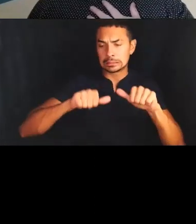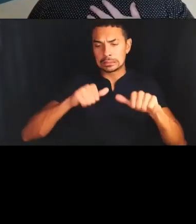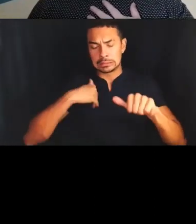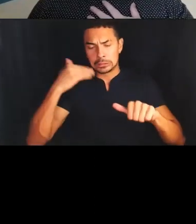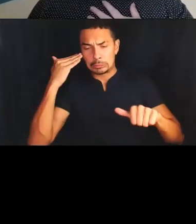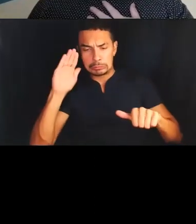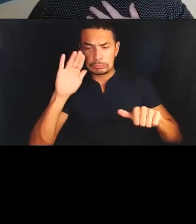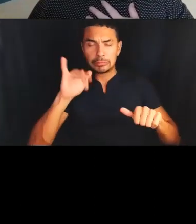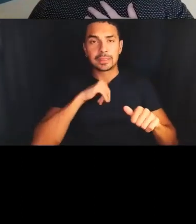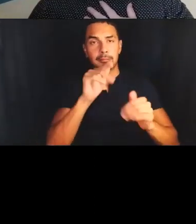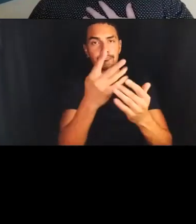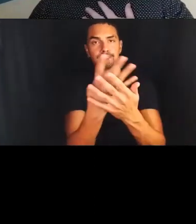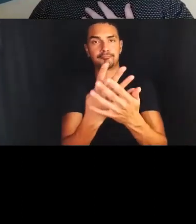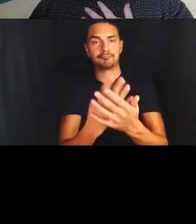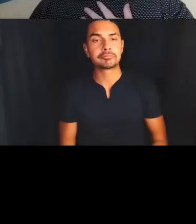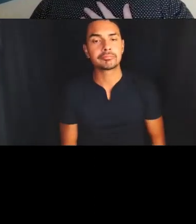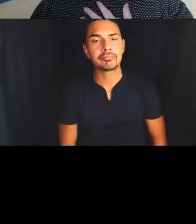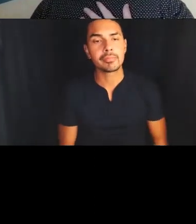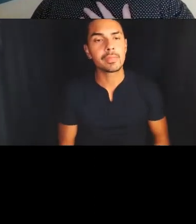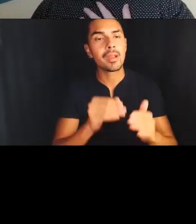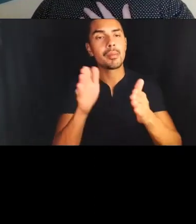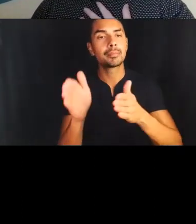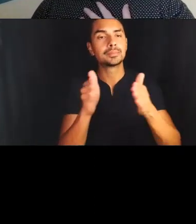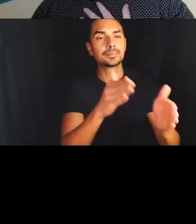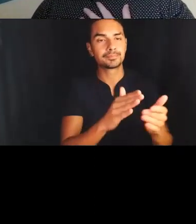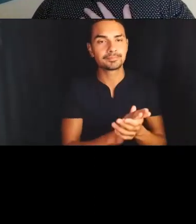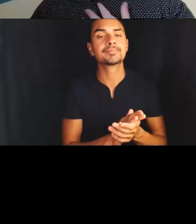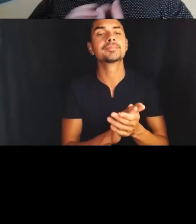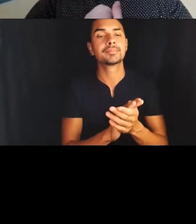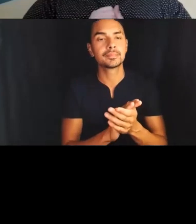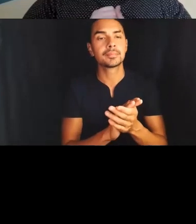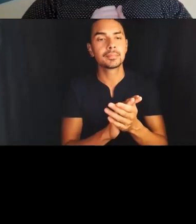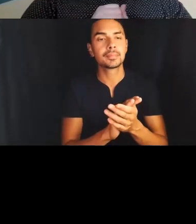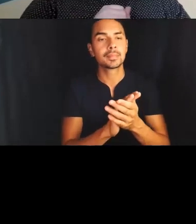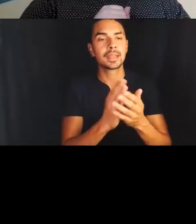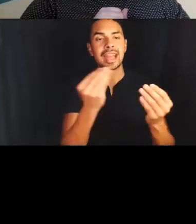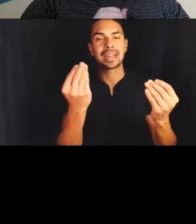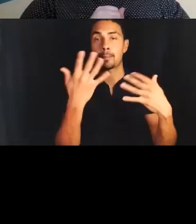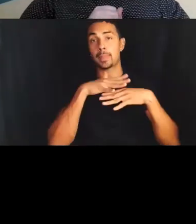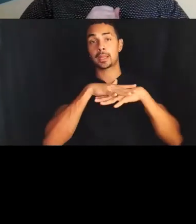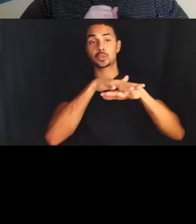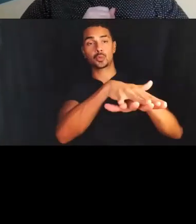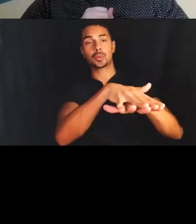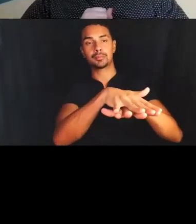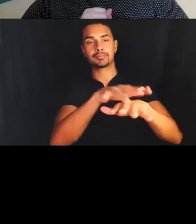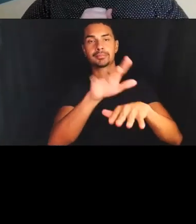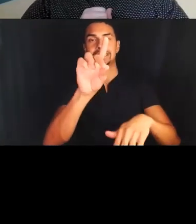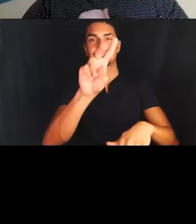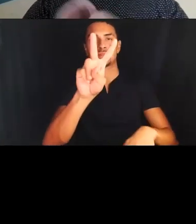And then mainstream domestic violence and sexual assault orgs, we had folks who worked at those